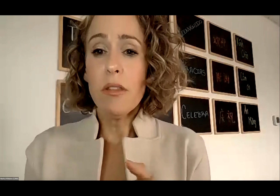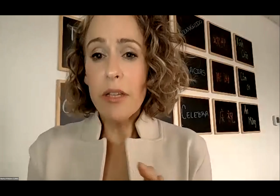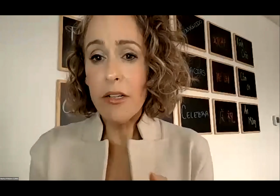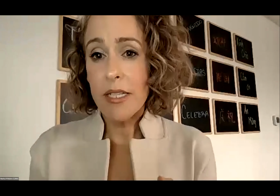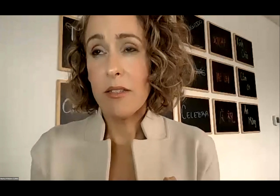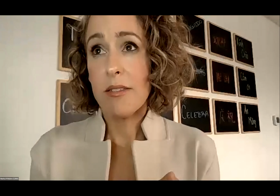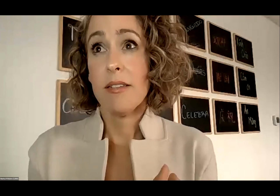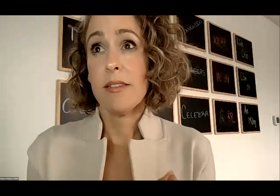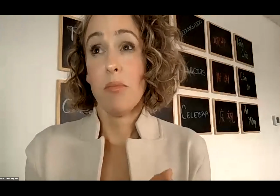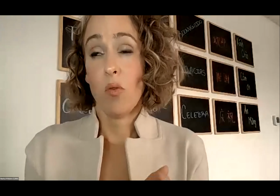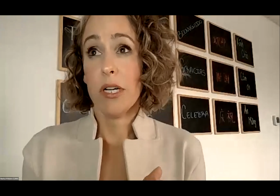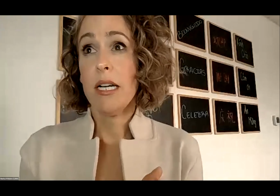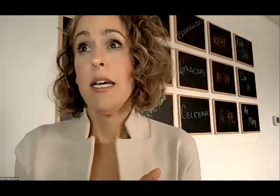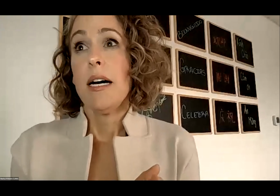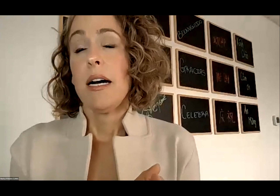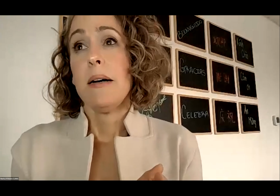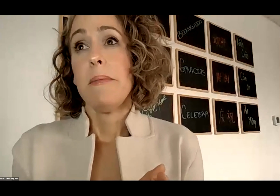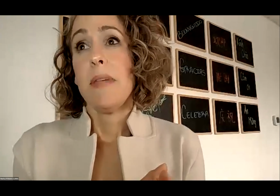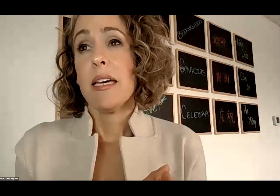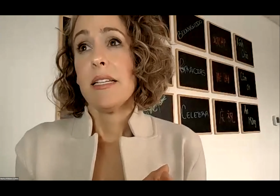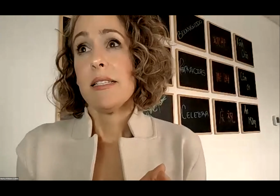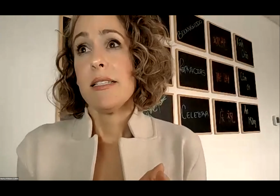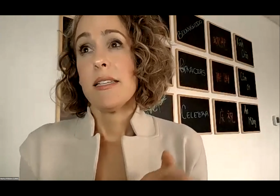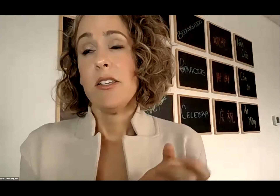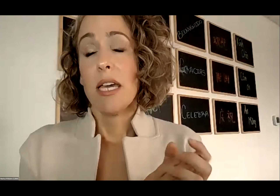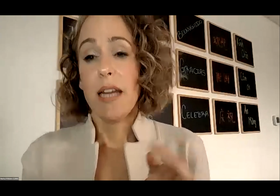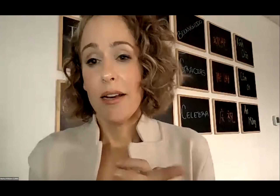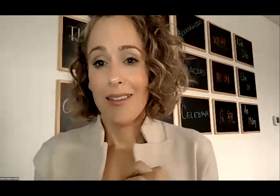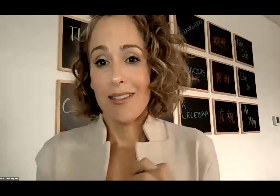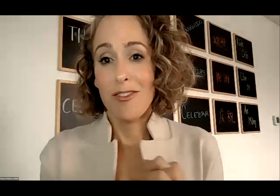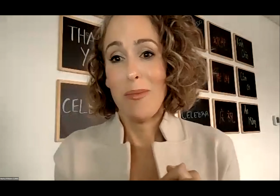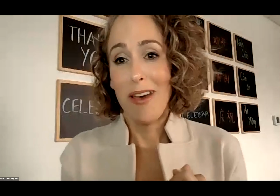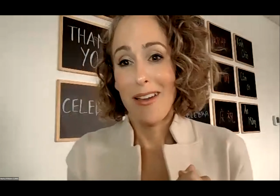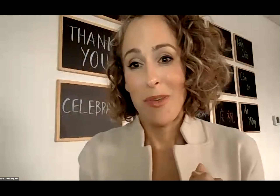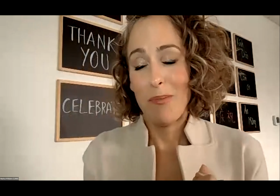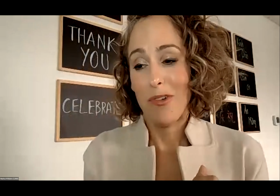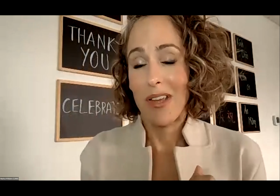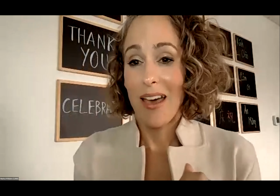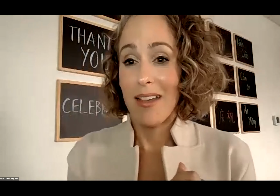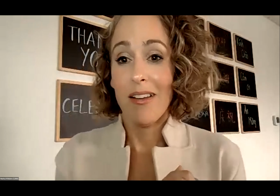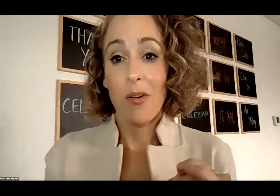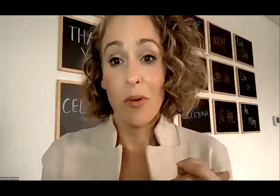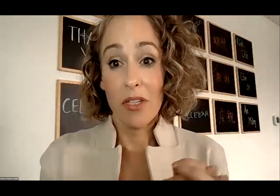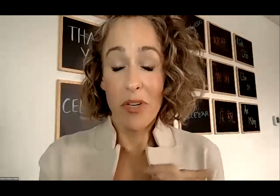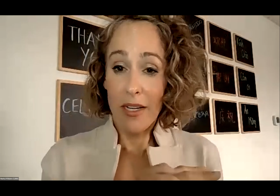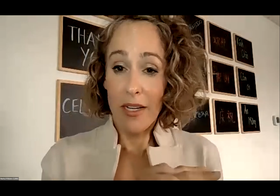The literacy is important, and you cannot assume that people can always read